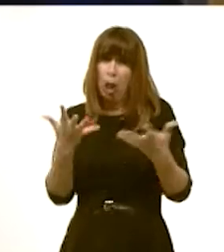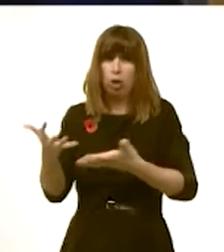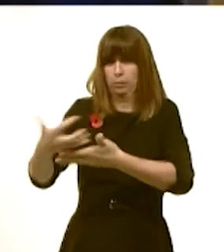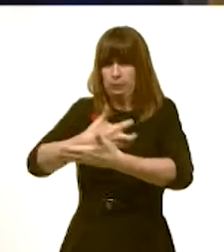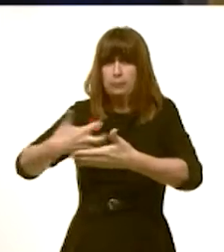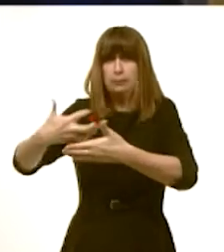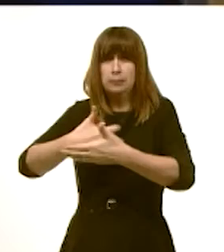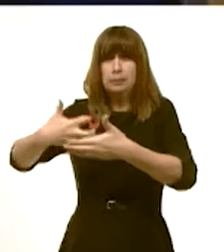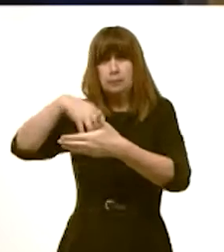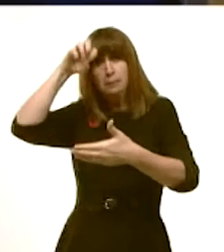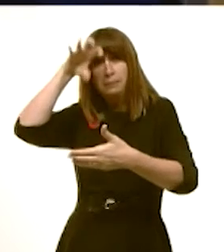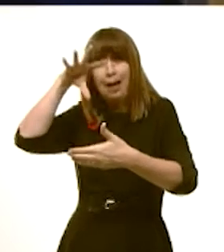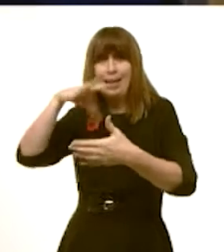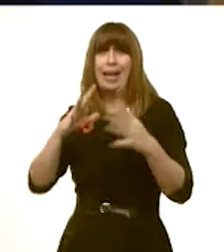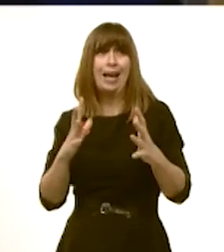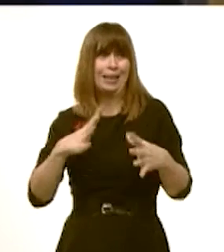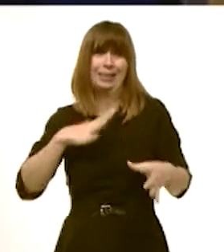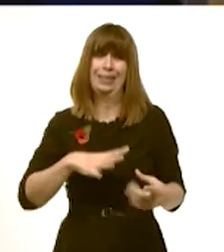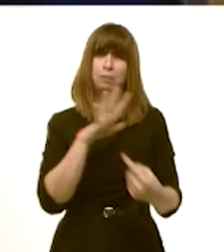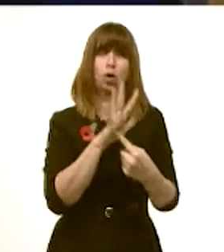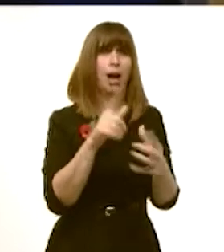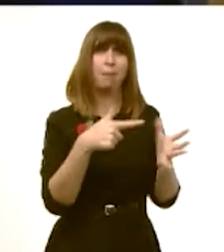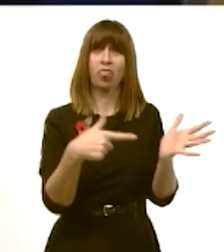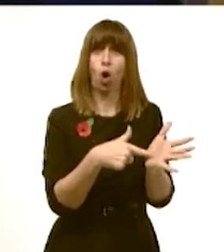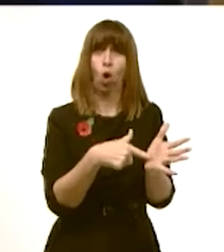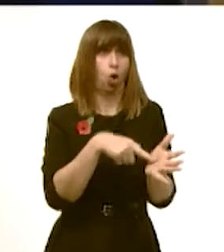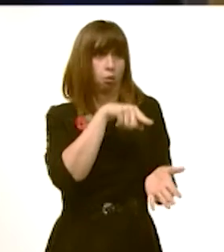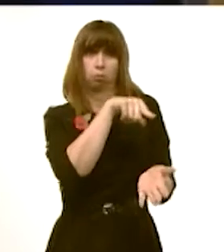Has your official who has been designated to look at this issue had any indication from